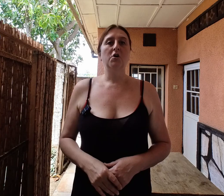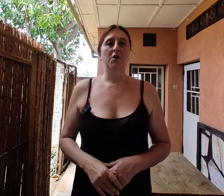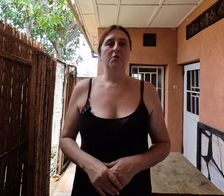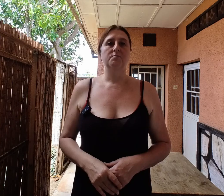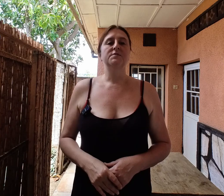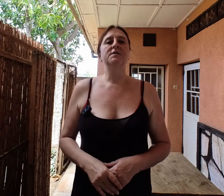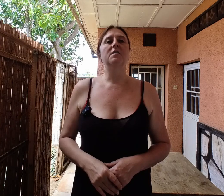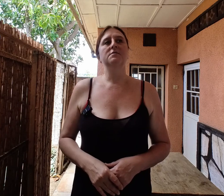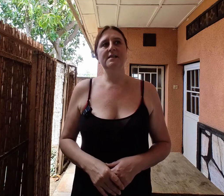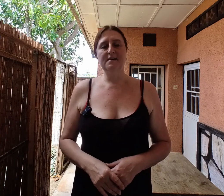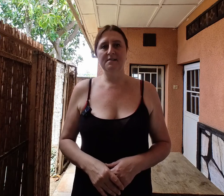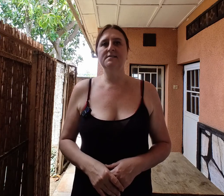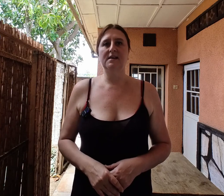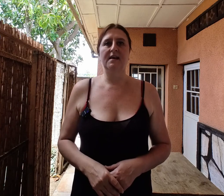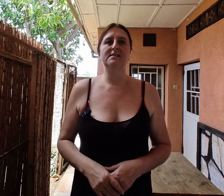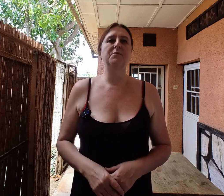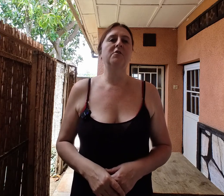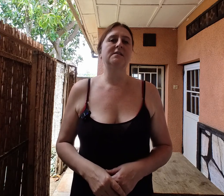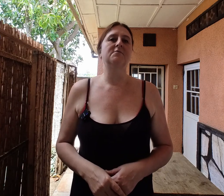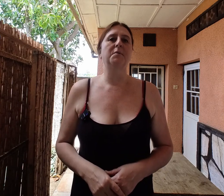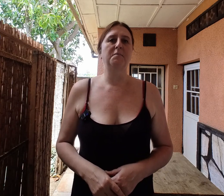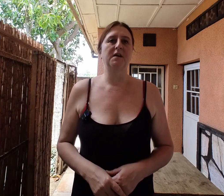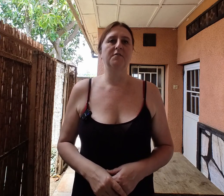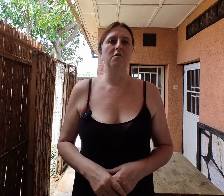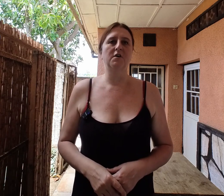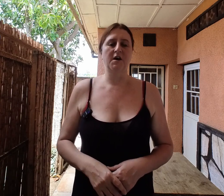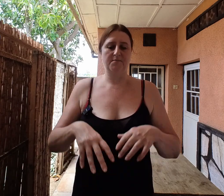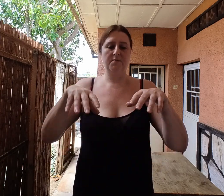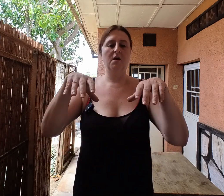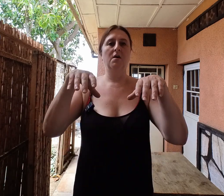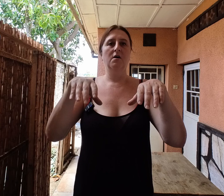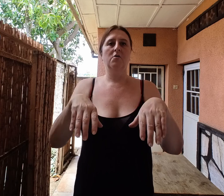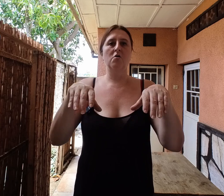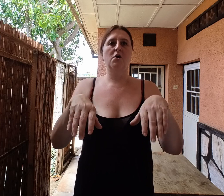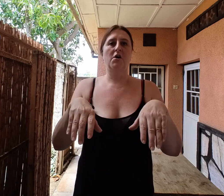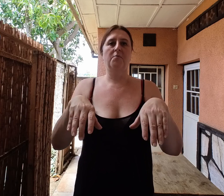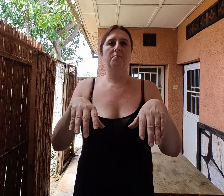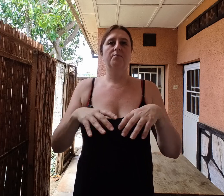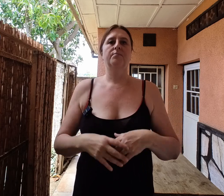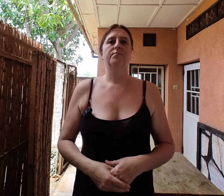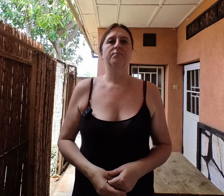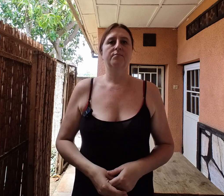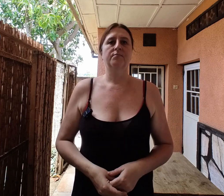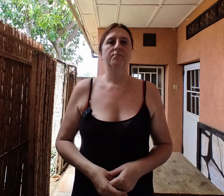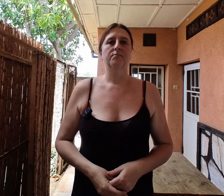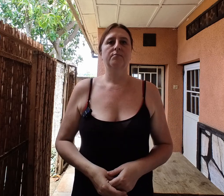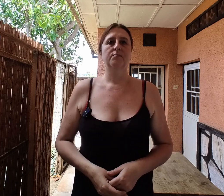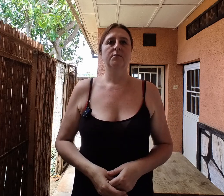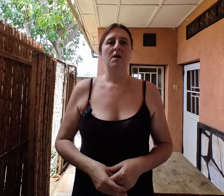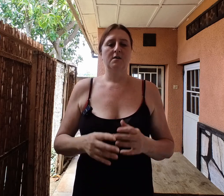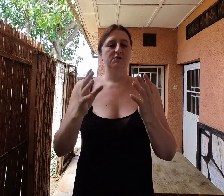Congo. So, DRC. Democratic Republic of Congo Congo.